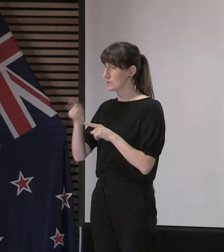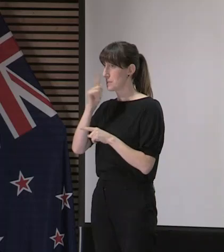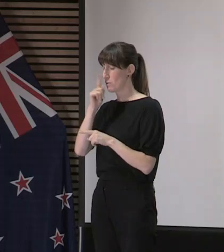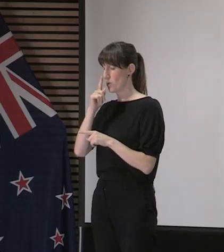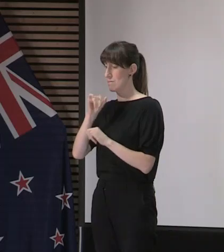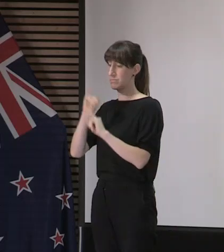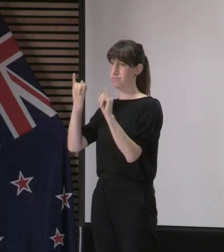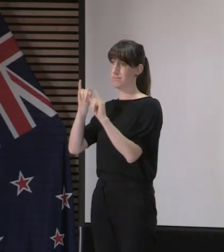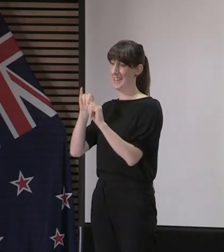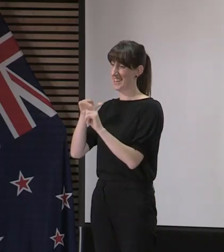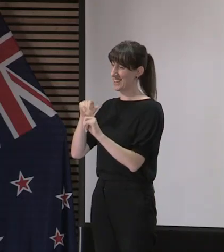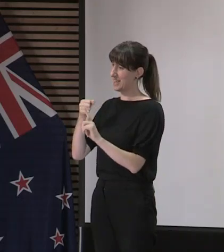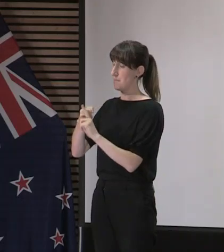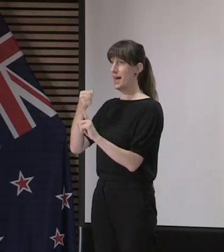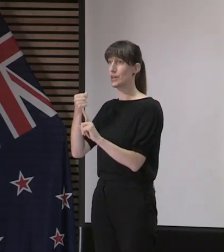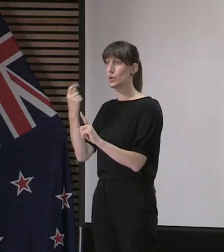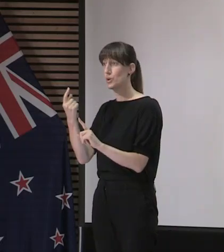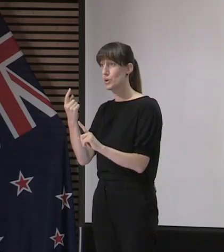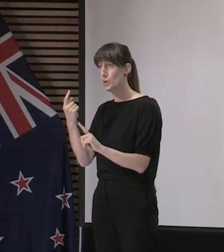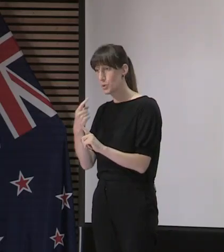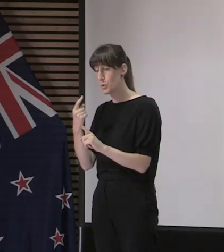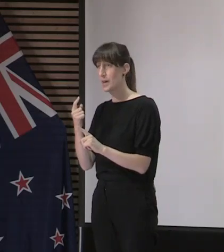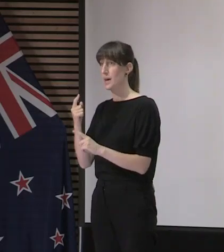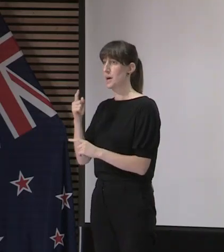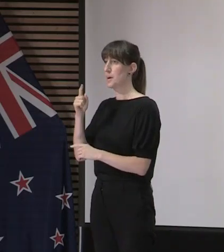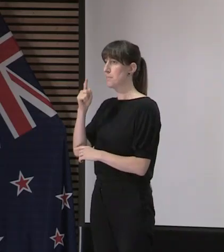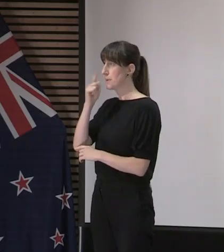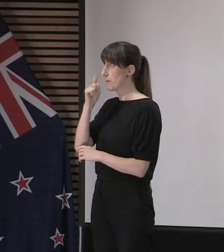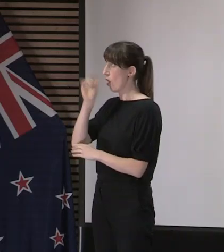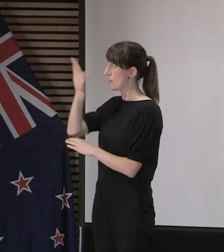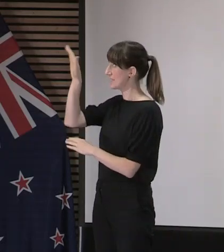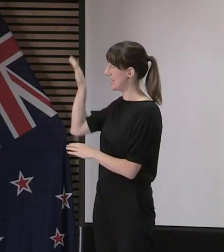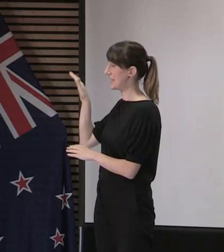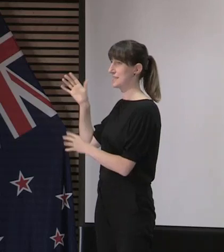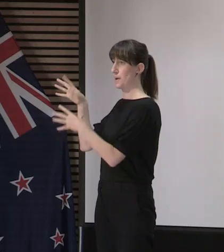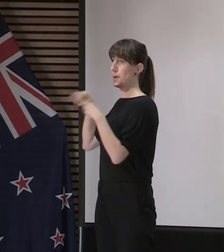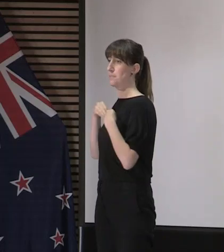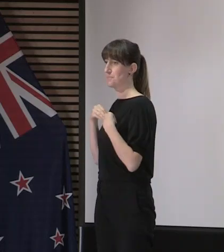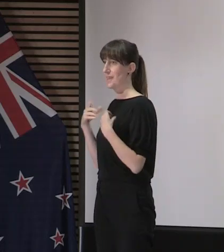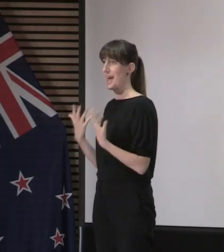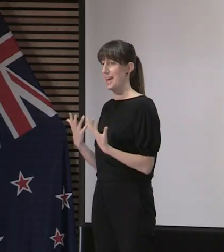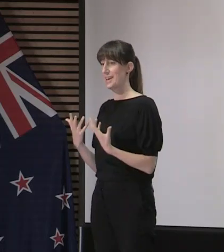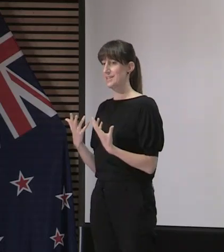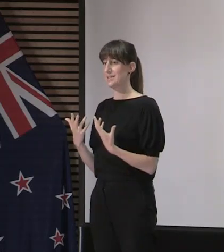those groups. We've seen in New Zealand, our biggest groups in terms of age groups that have been infected, largely reflecting people